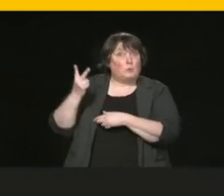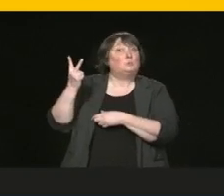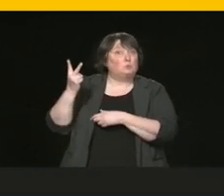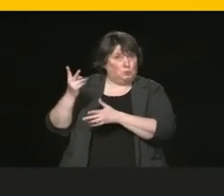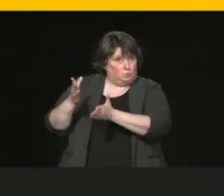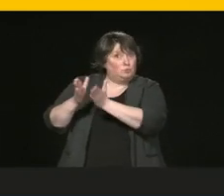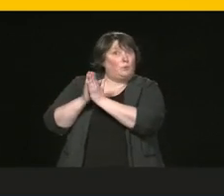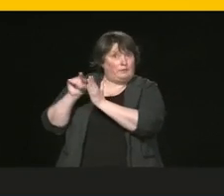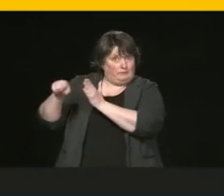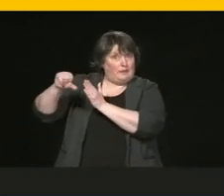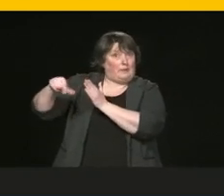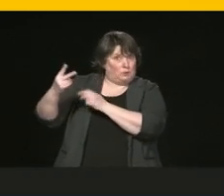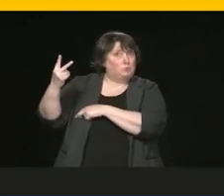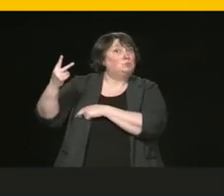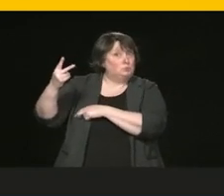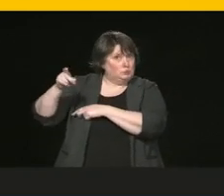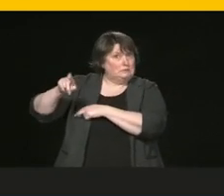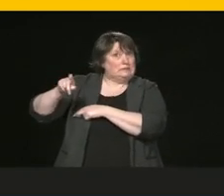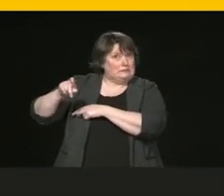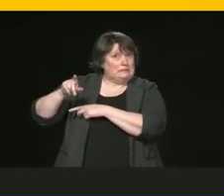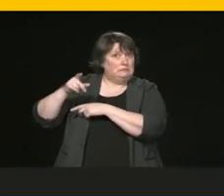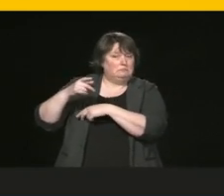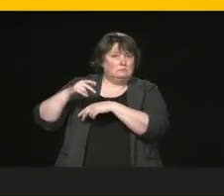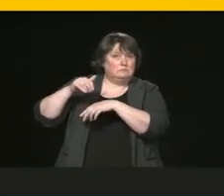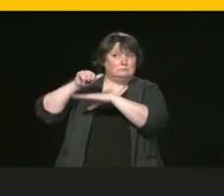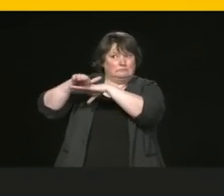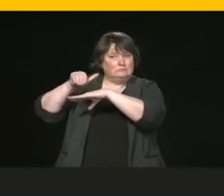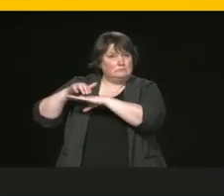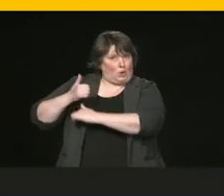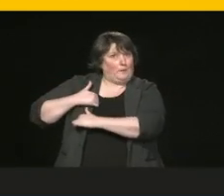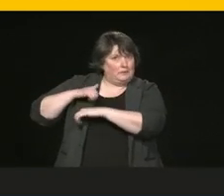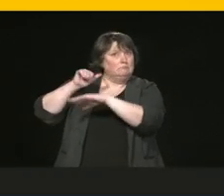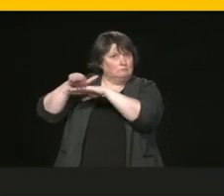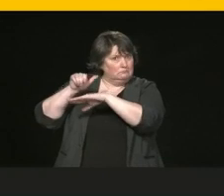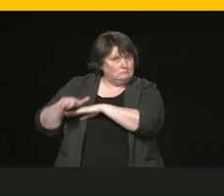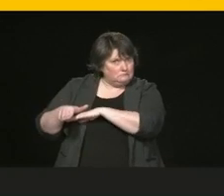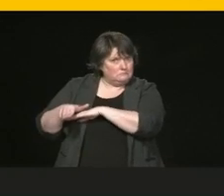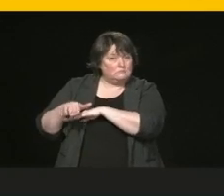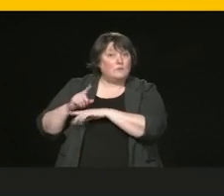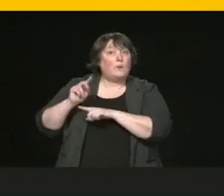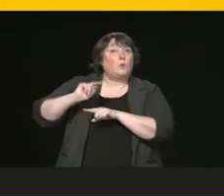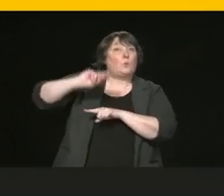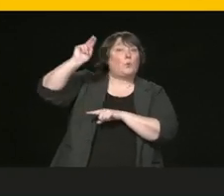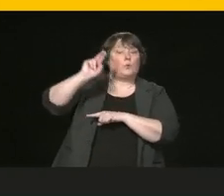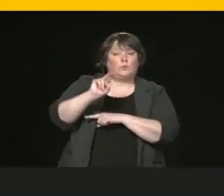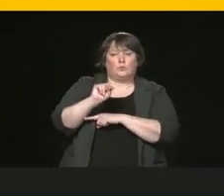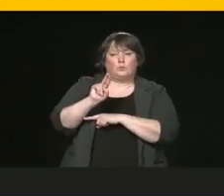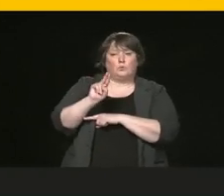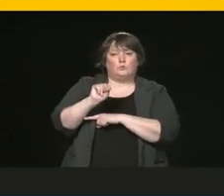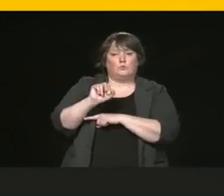PROVIDE THEM WITH MORE RESOURCES. AS I SAID, WE RECEIVED TWO